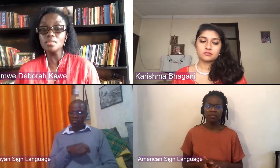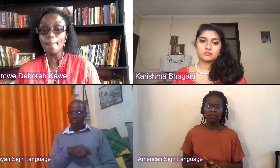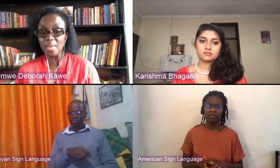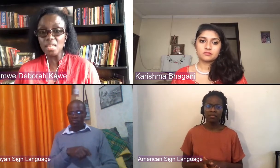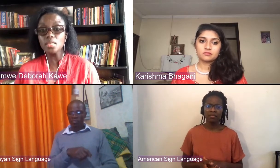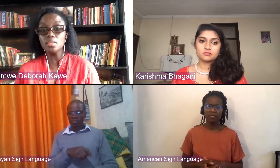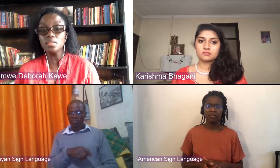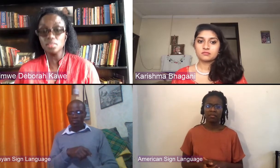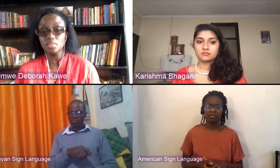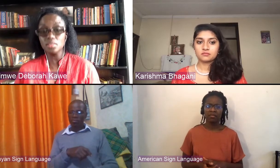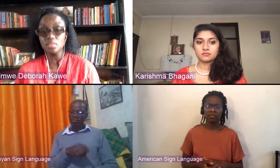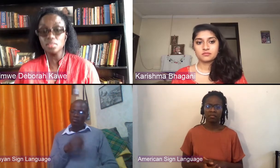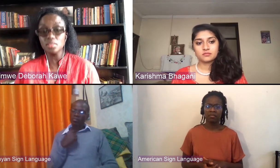many challenges,